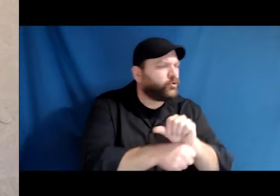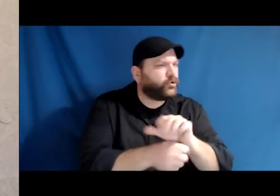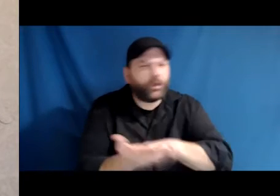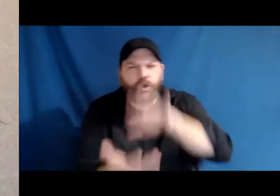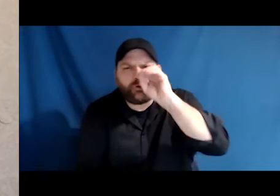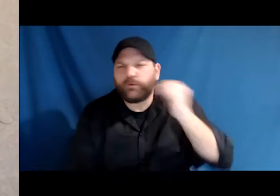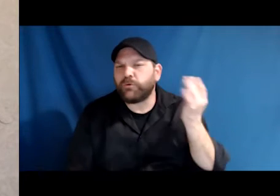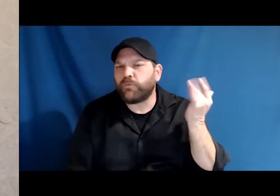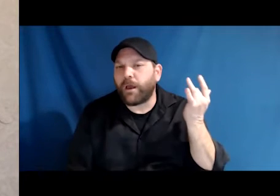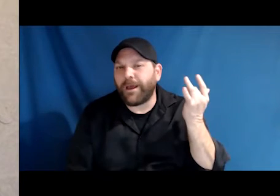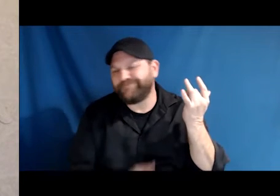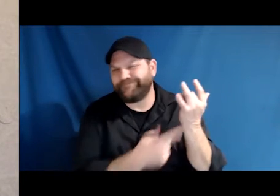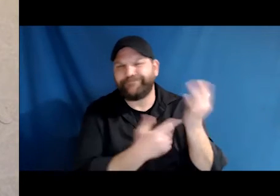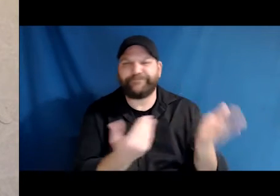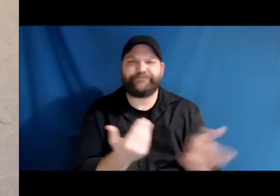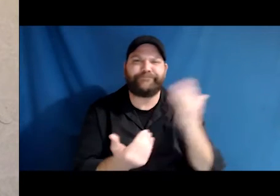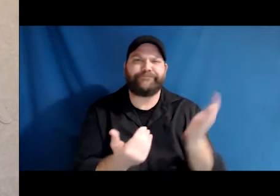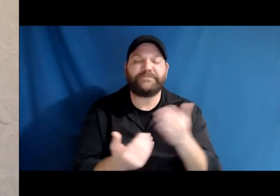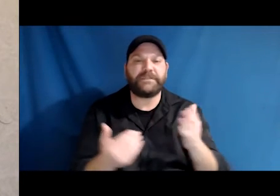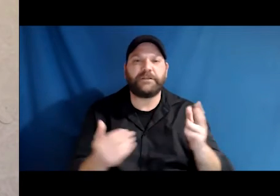Being a part of the Brown family, we share the benefit